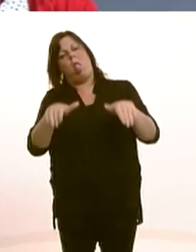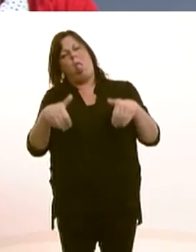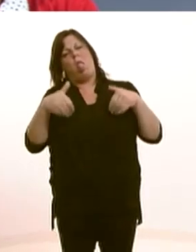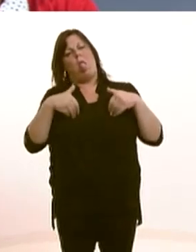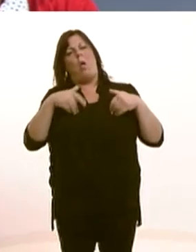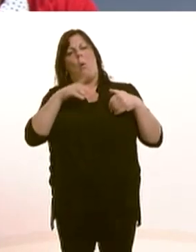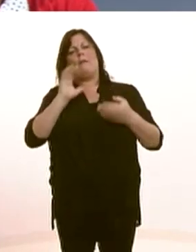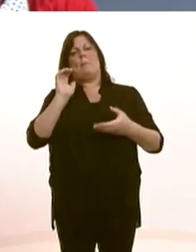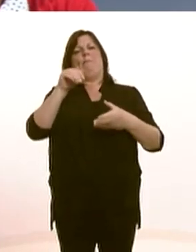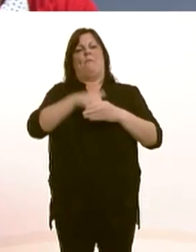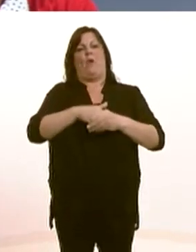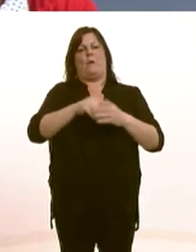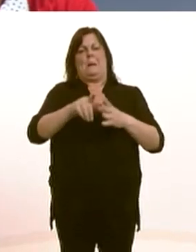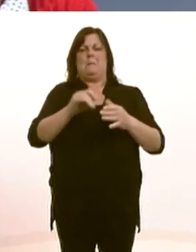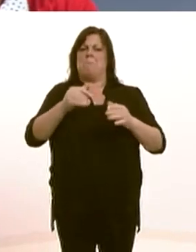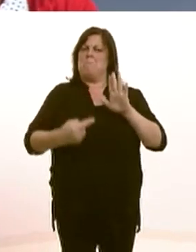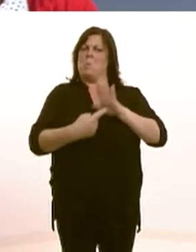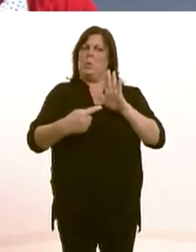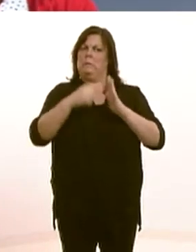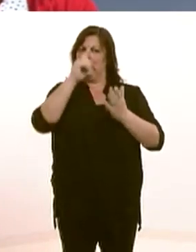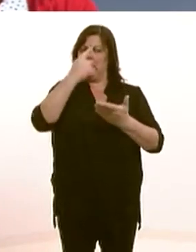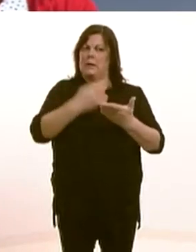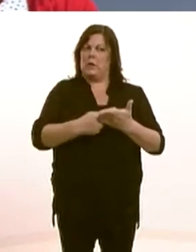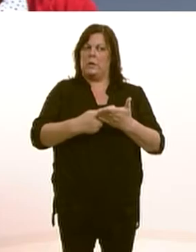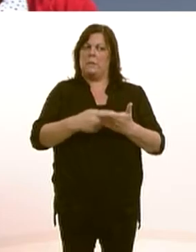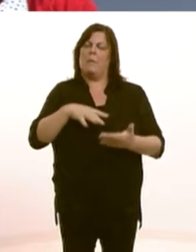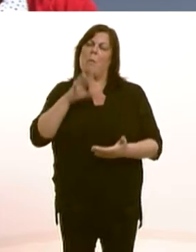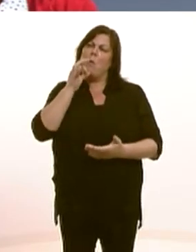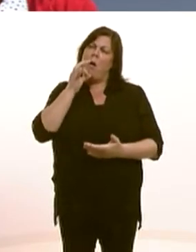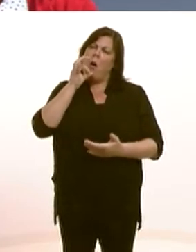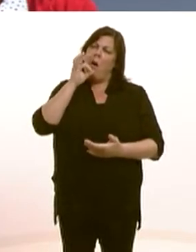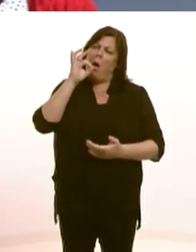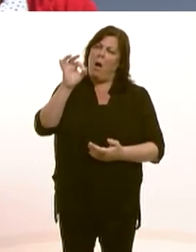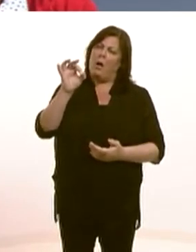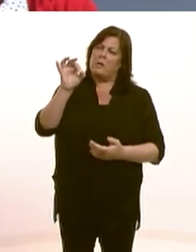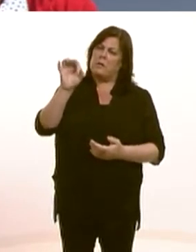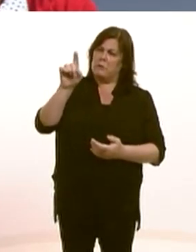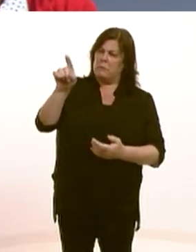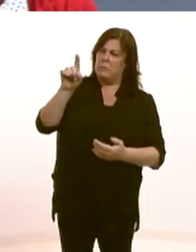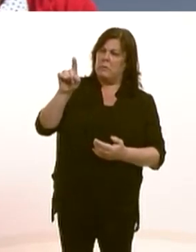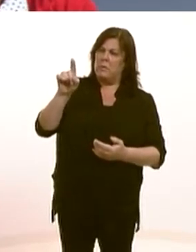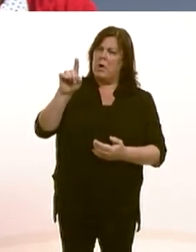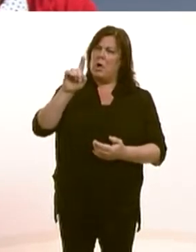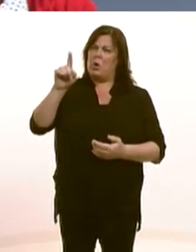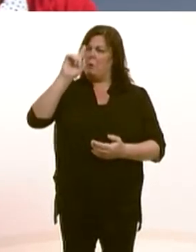Leanne Wood: Will you therefore now reconsider your decision not to appoint a dedicated Brexit